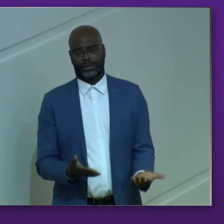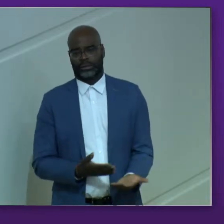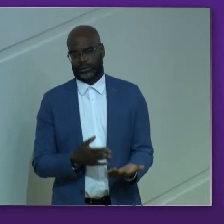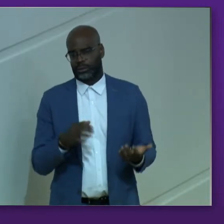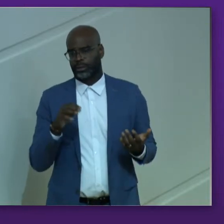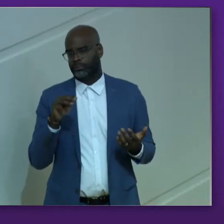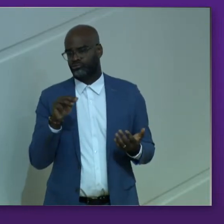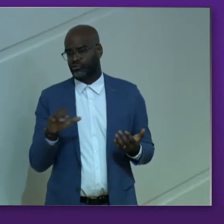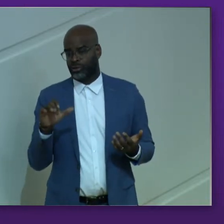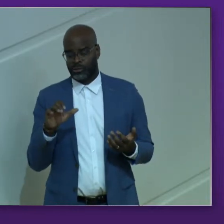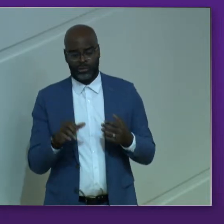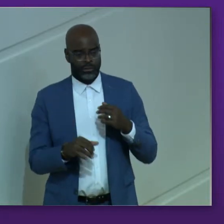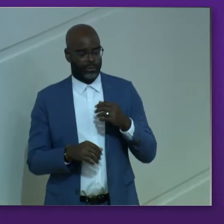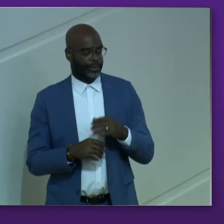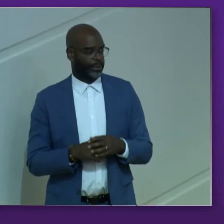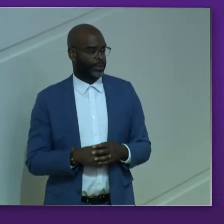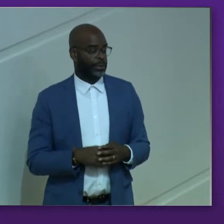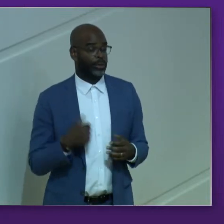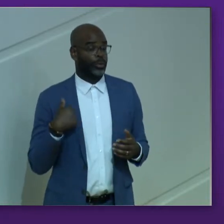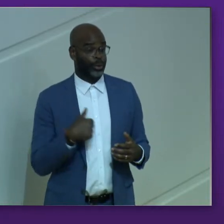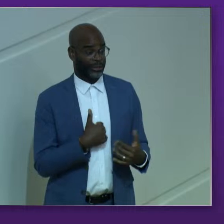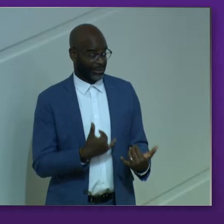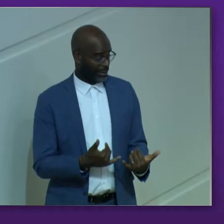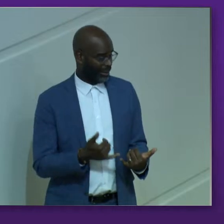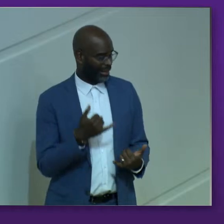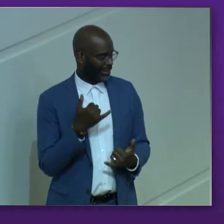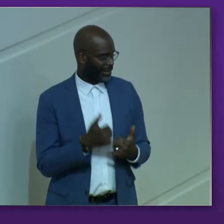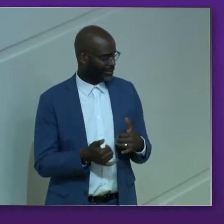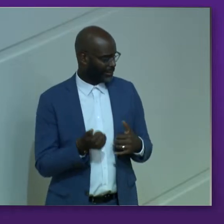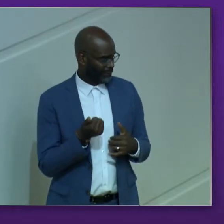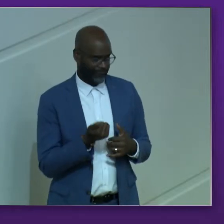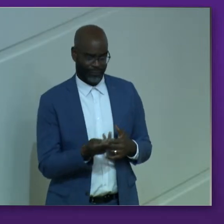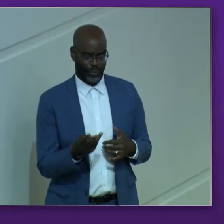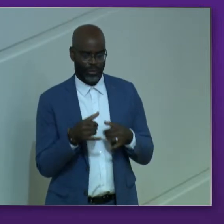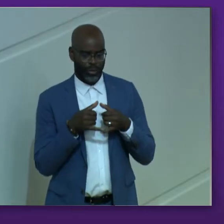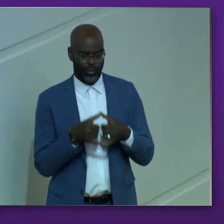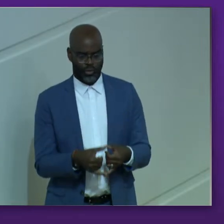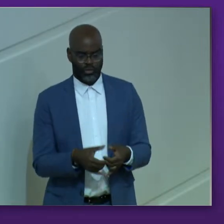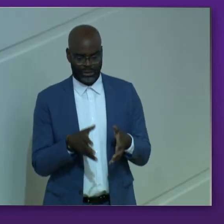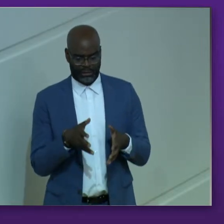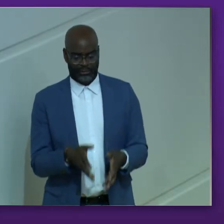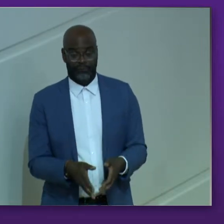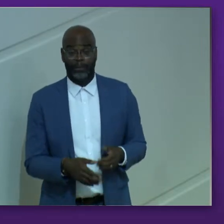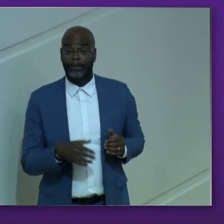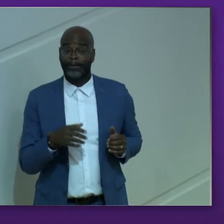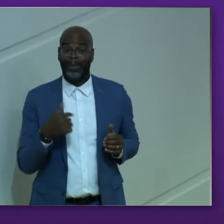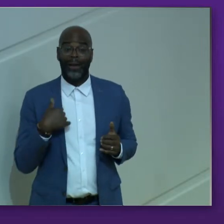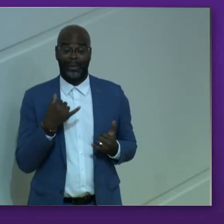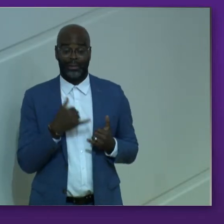WE HAVE OBVIOUSLY SUCH EXCELLENT EXCELLENT AND DEDICATED ADMINISTRATORS STAFF AND FACULTY HERE AT MONTGOMERY